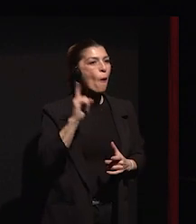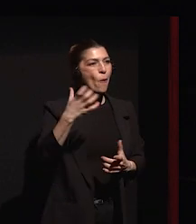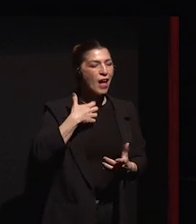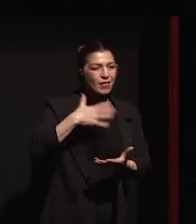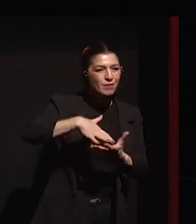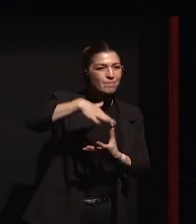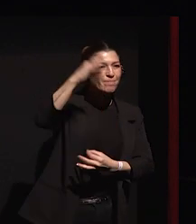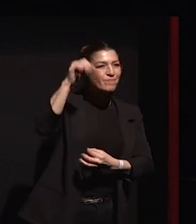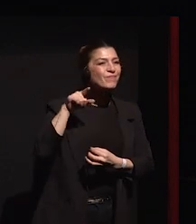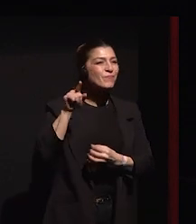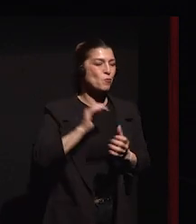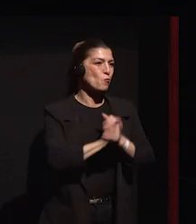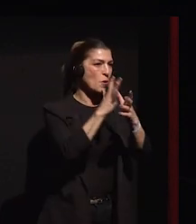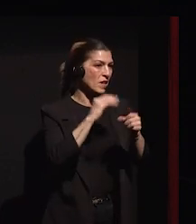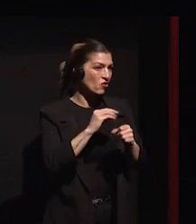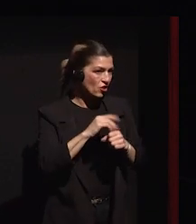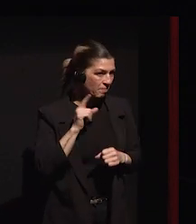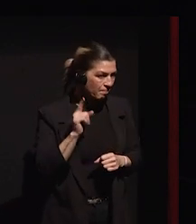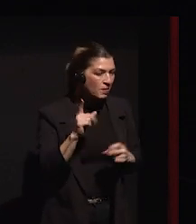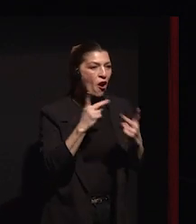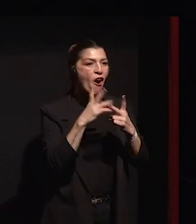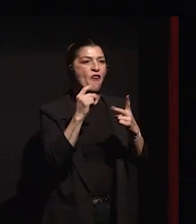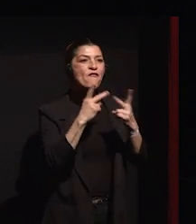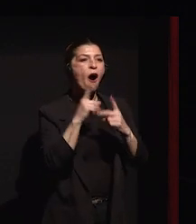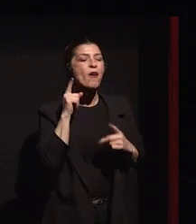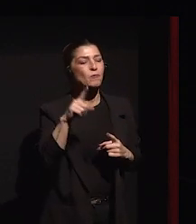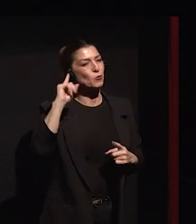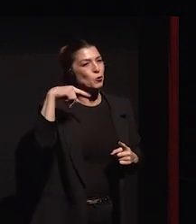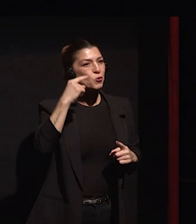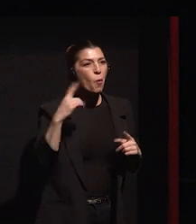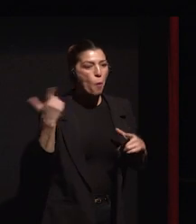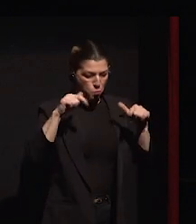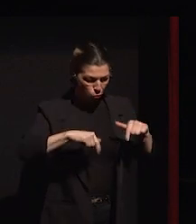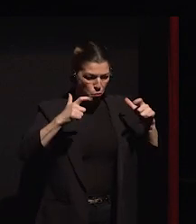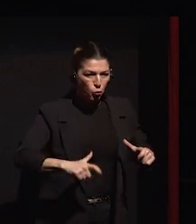and how they would love to be here to connect, to know that WOW In Turkey,